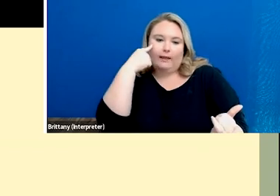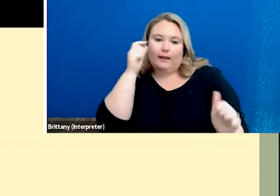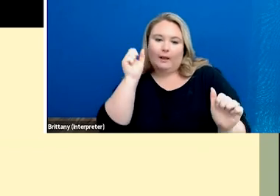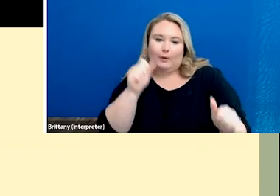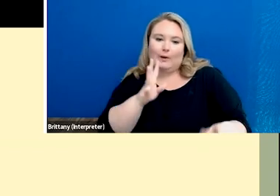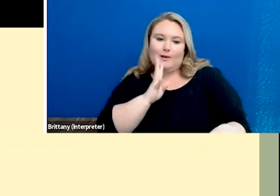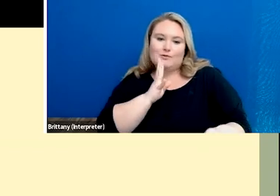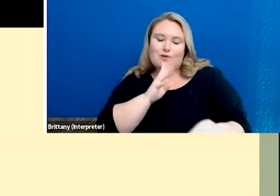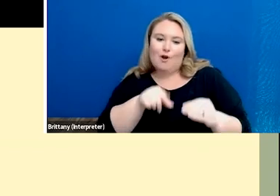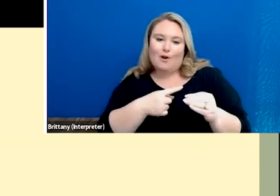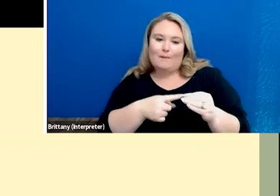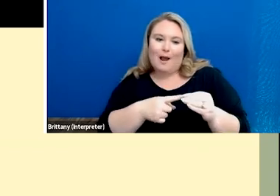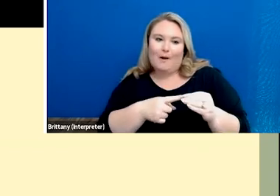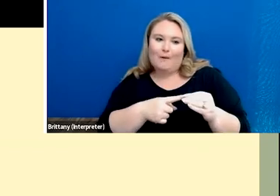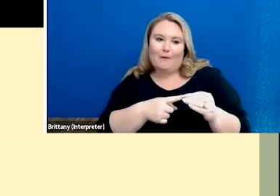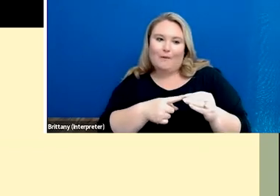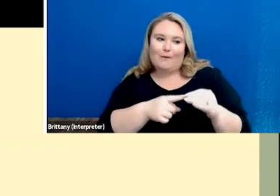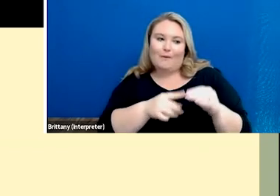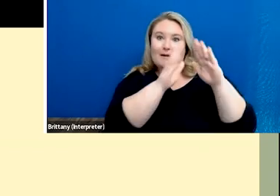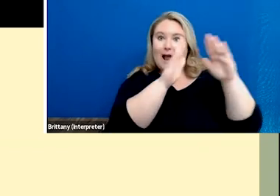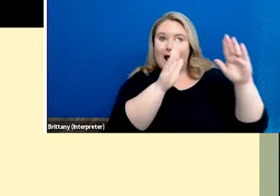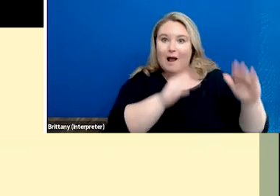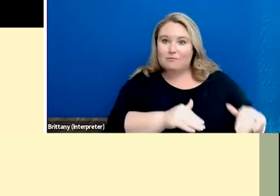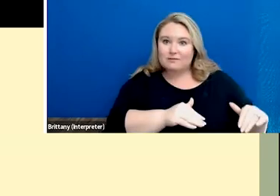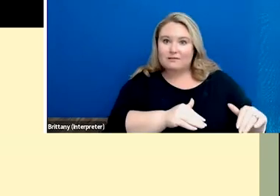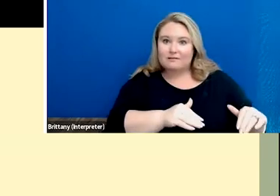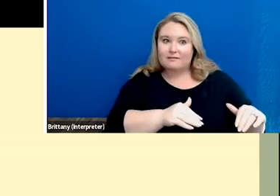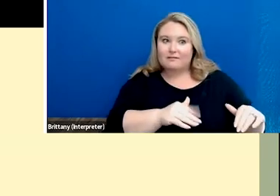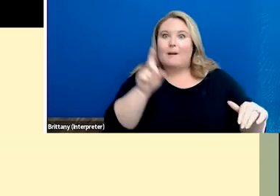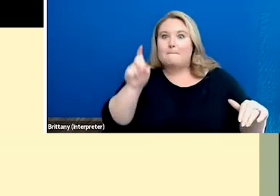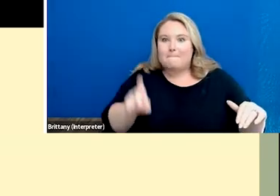without talking about what happens to people with disabilities in emergencies.